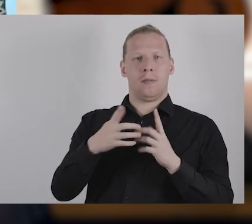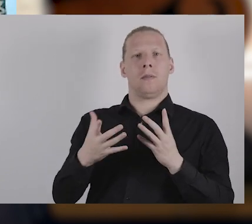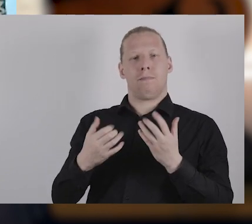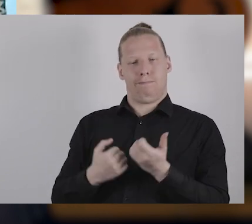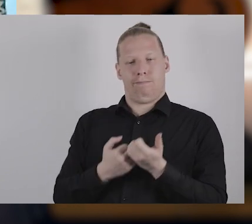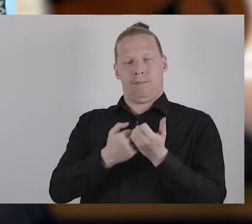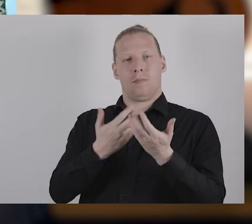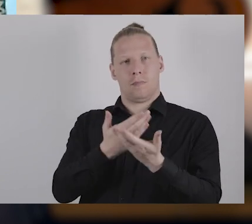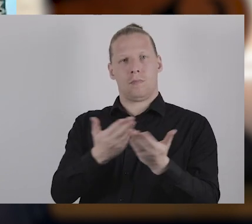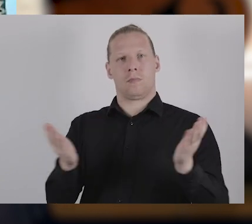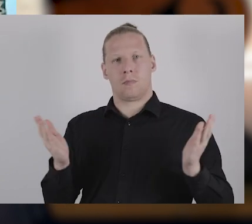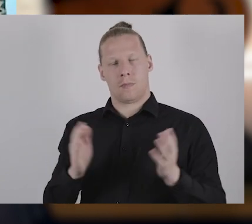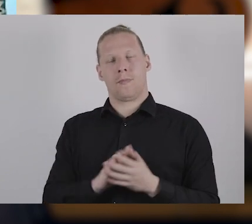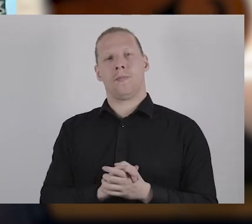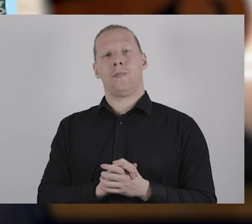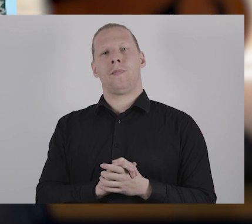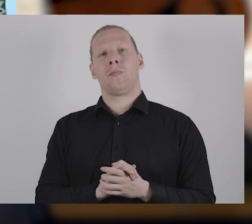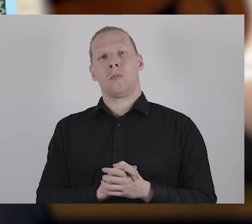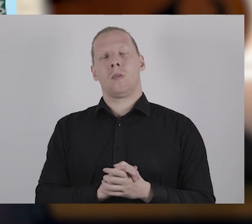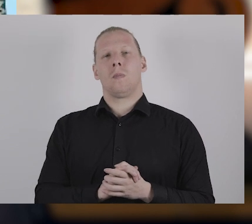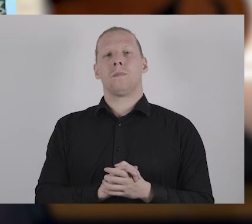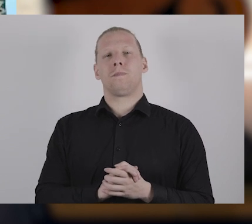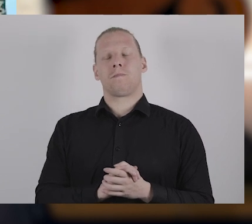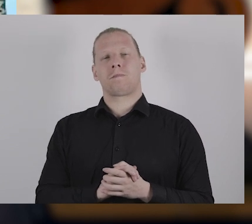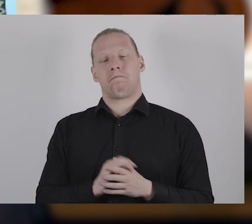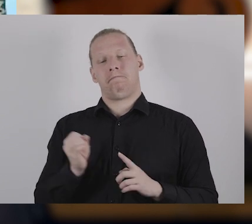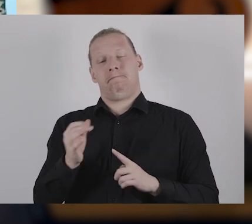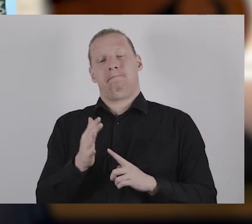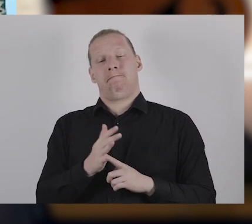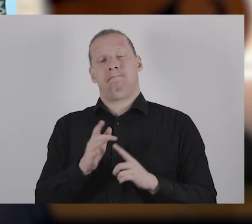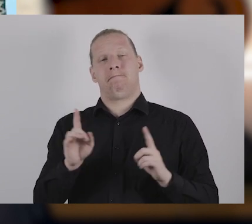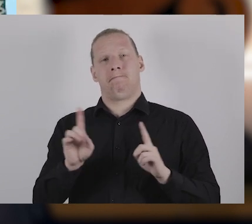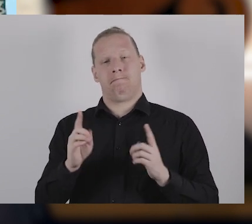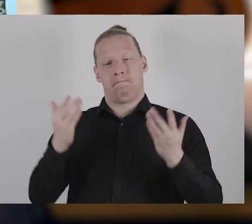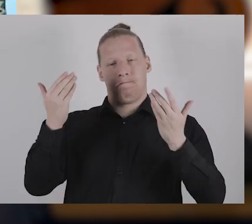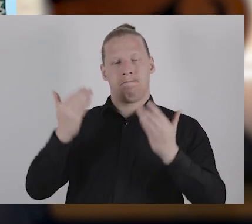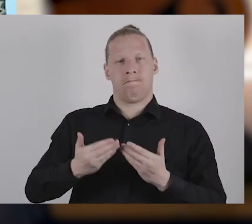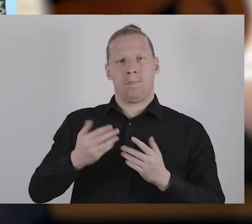The kind of recognition offered by Te Waka Toi Awards is incredibly important.